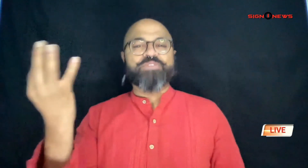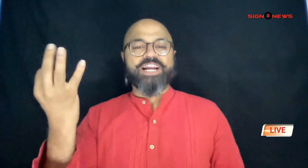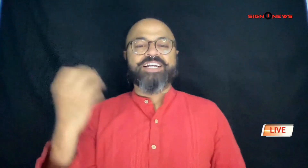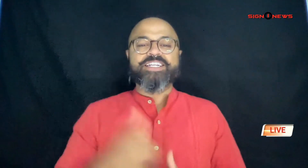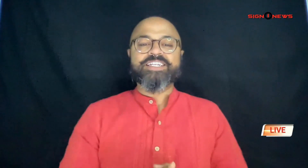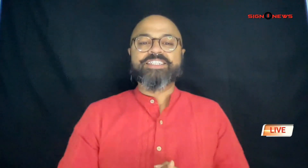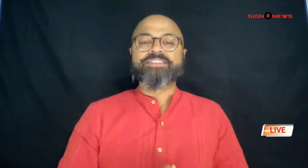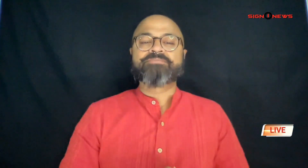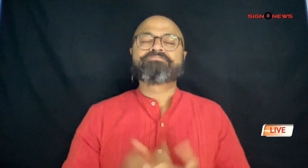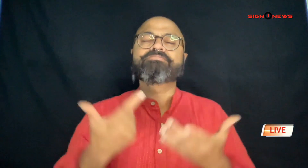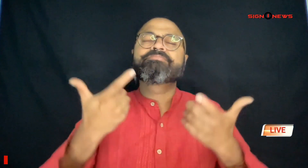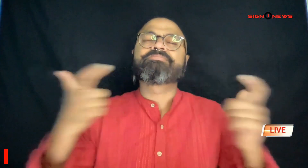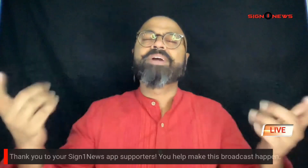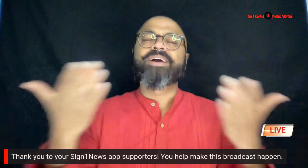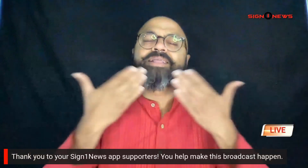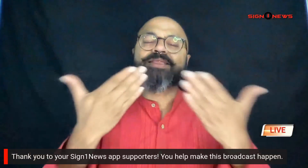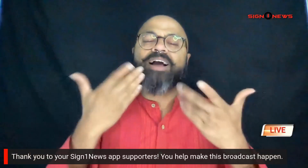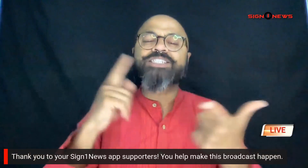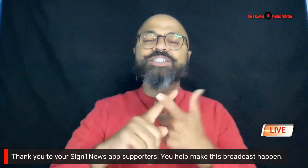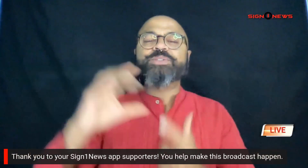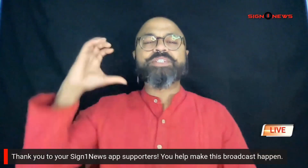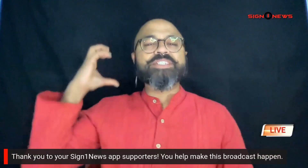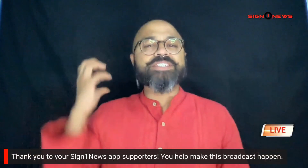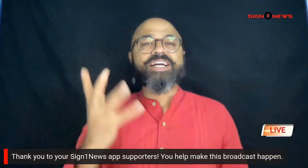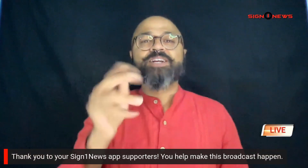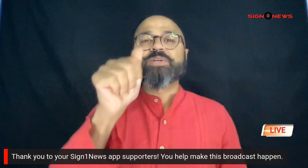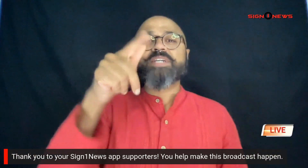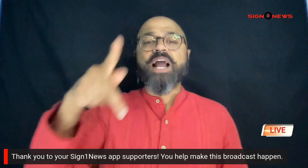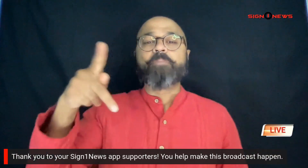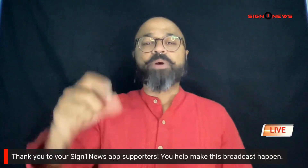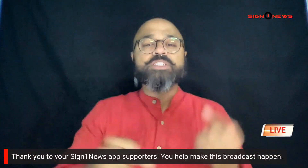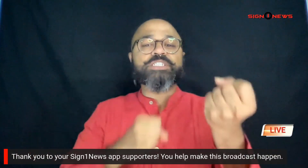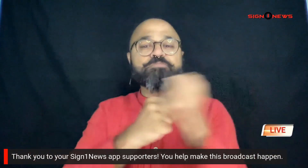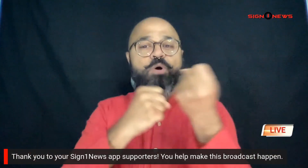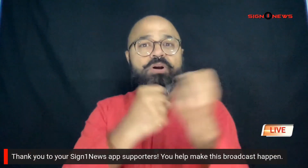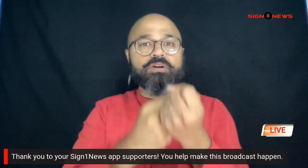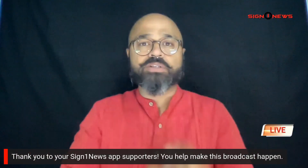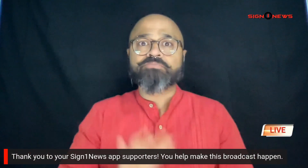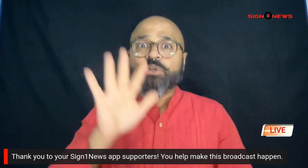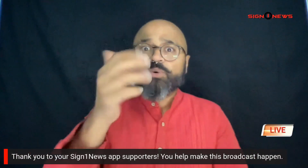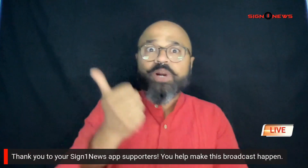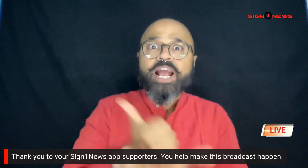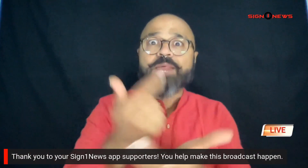a big thank you to our Sign1News app supporters you help make this broadcast happen